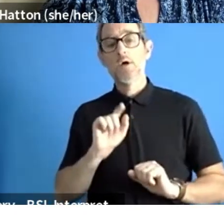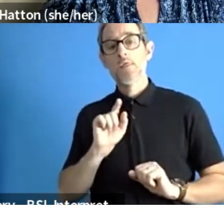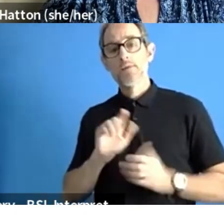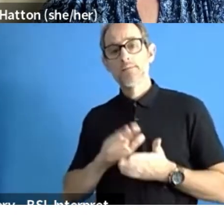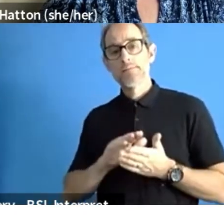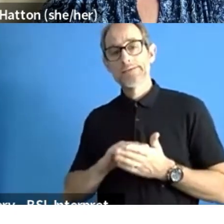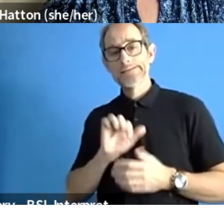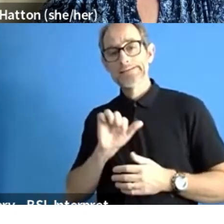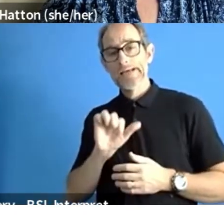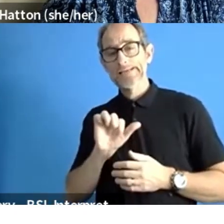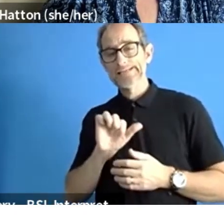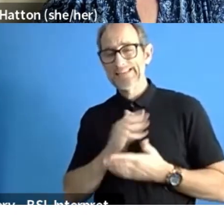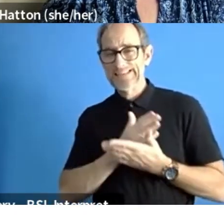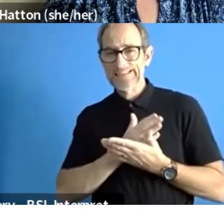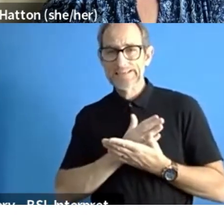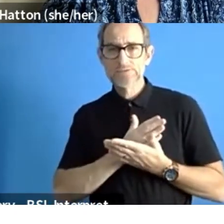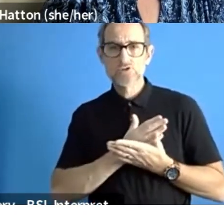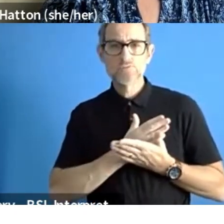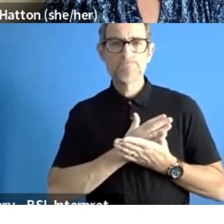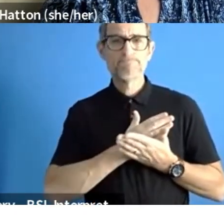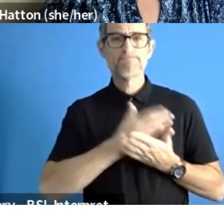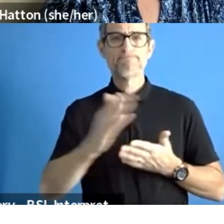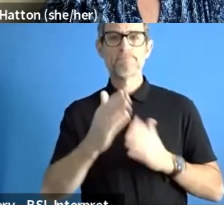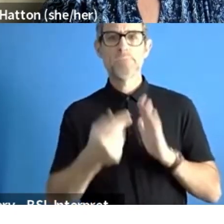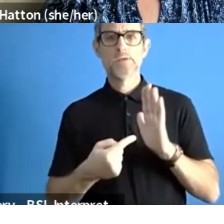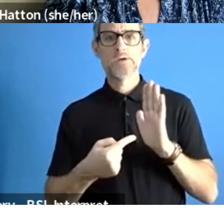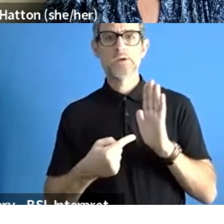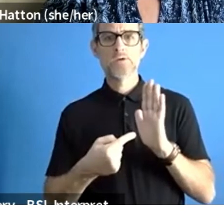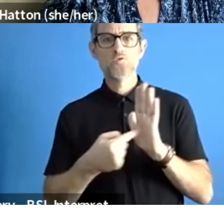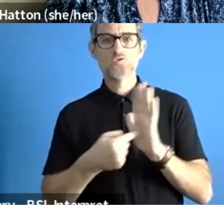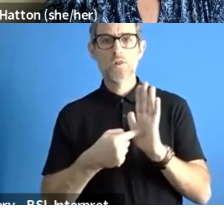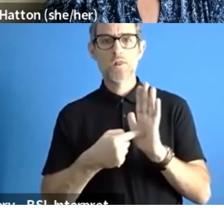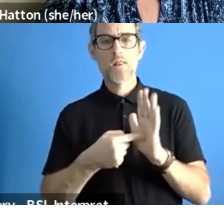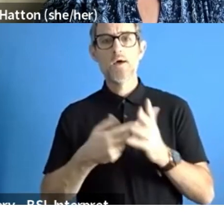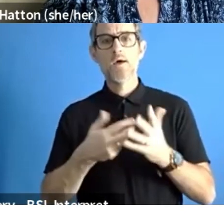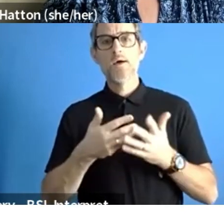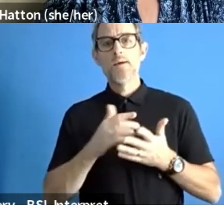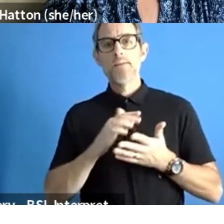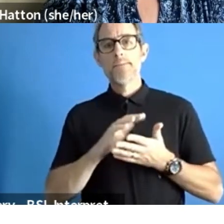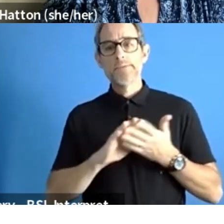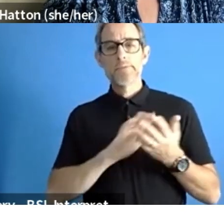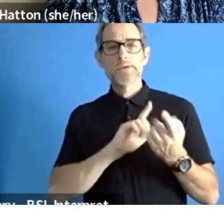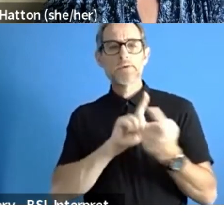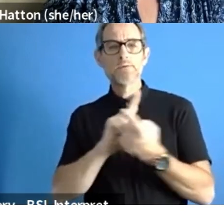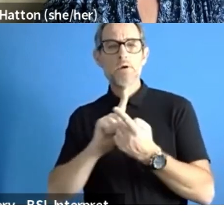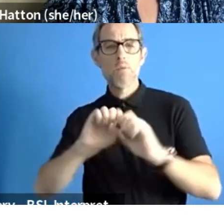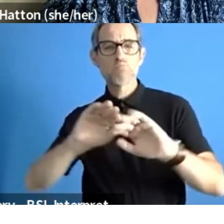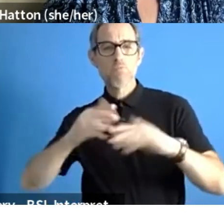We found that we can find providers who will be honest and say